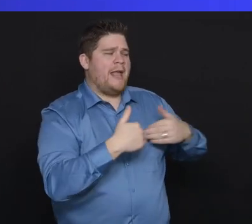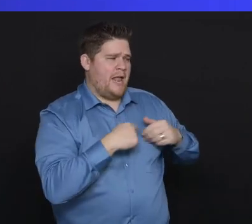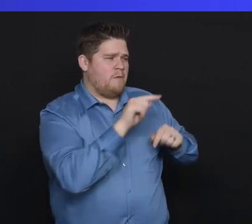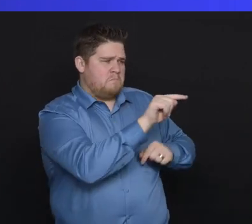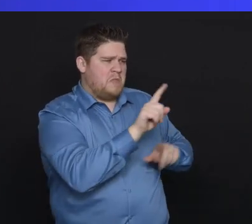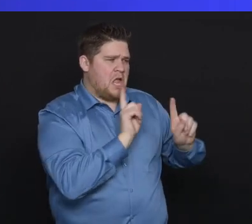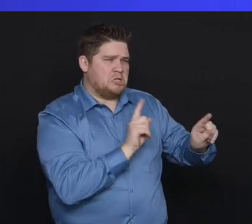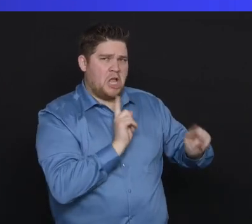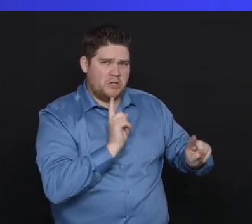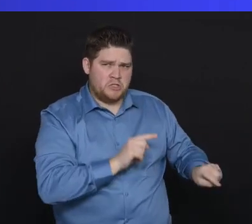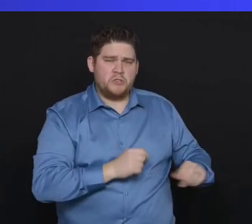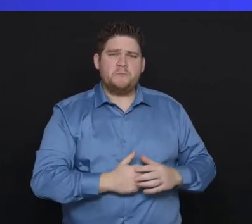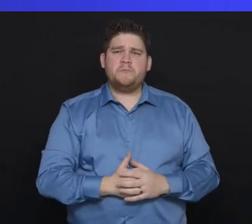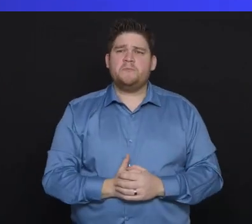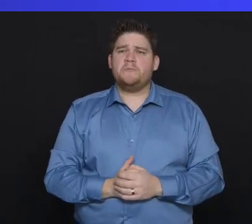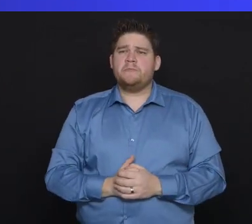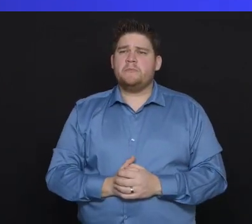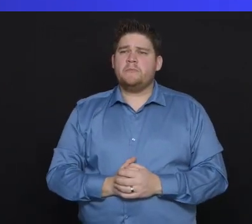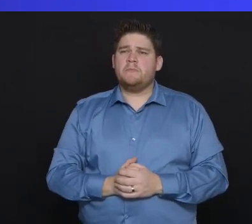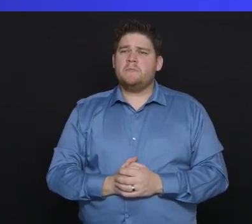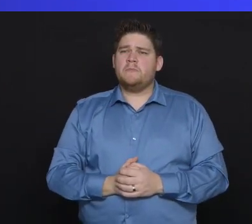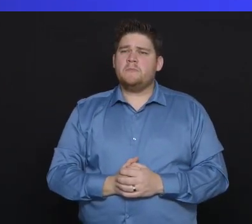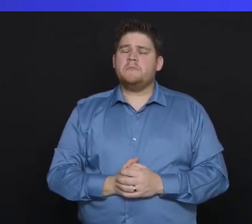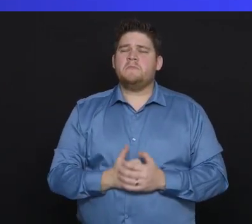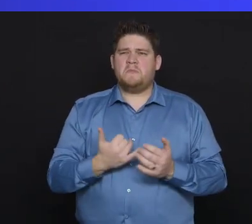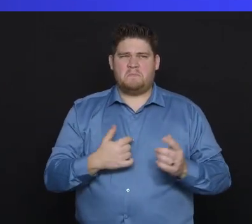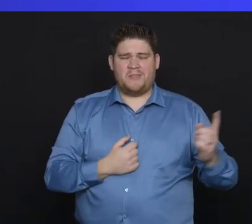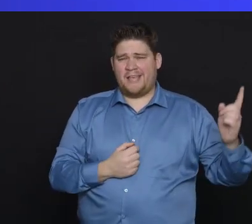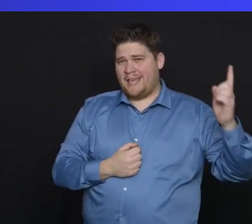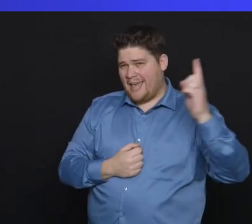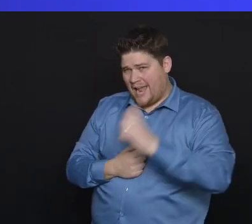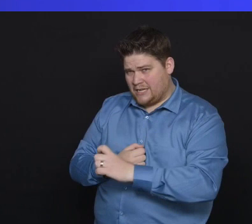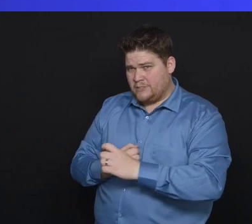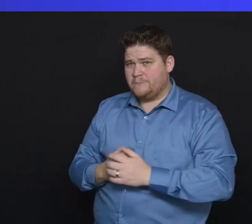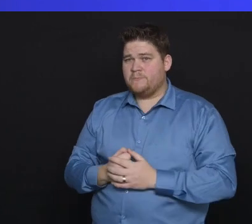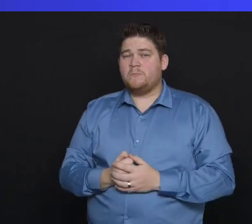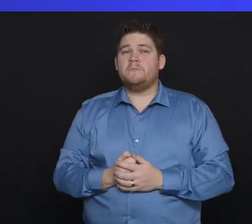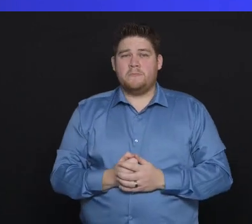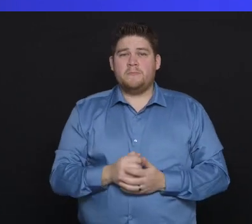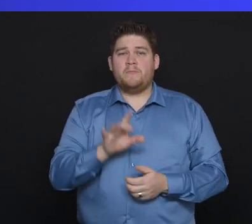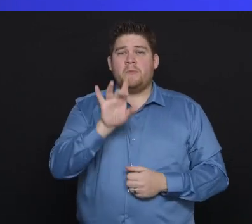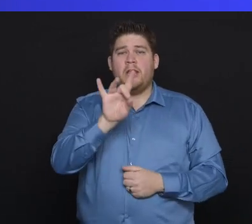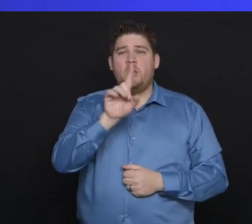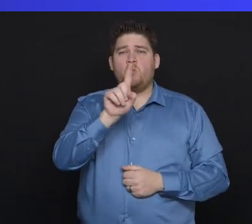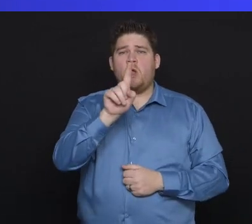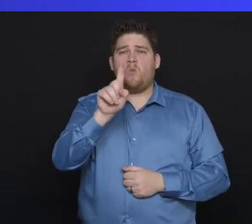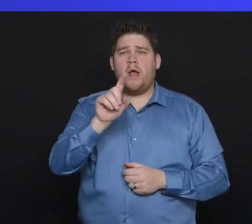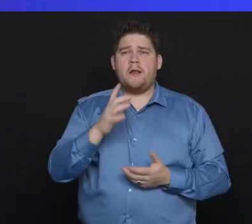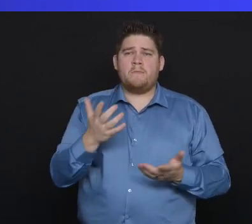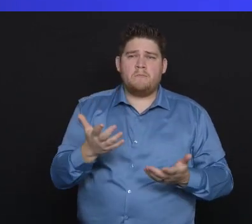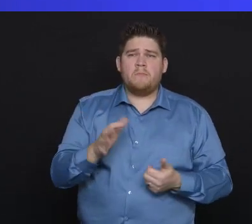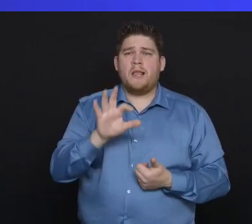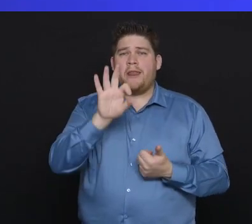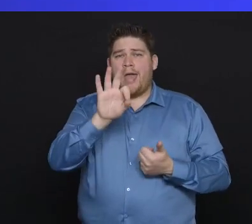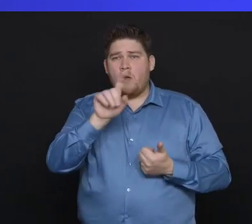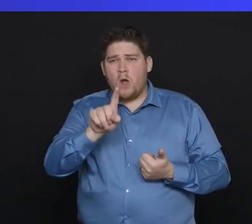The question is, would be up to the 811 medical people or 911 to determine for the doctors if